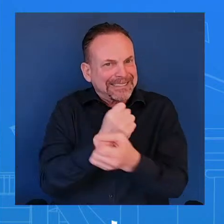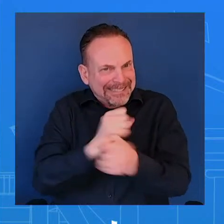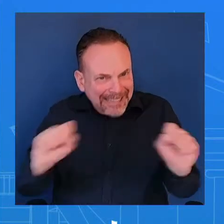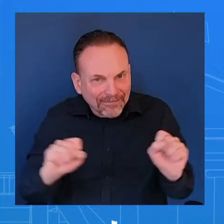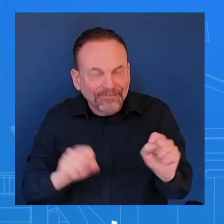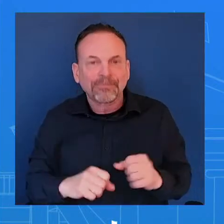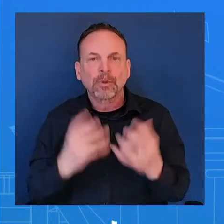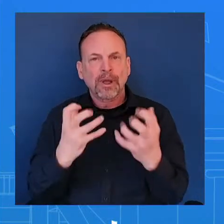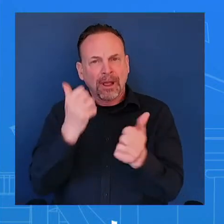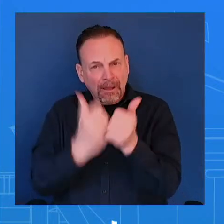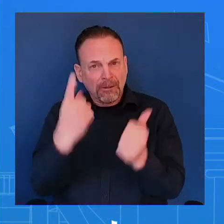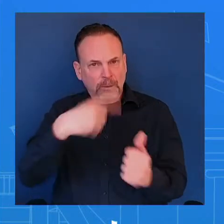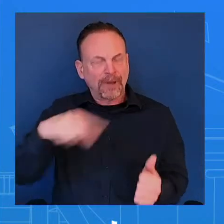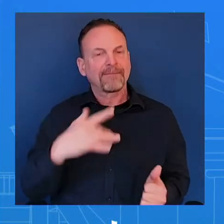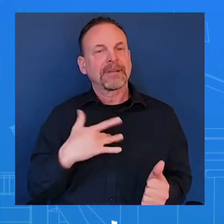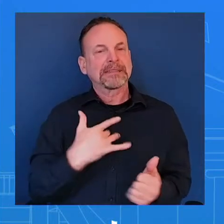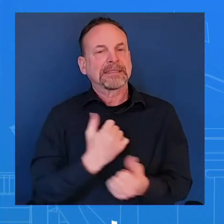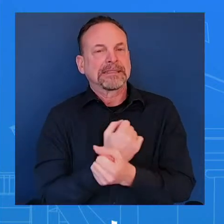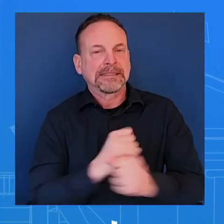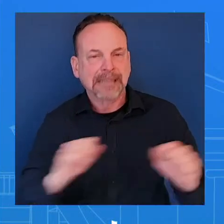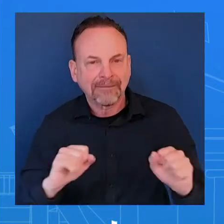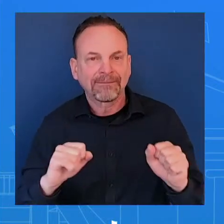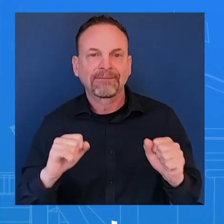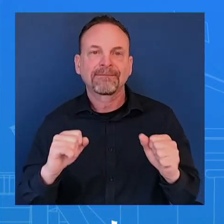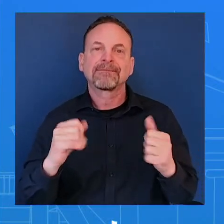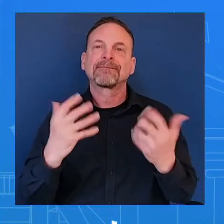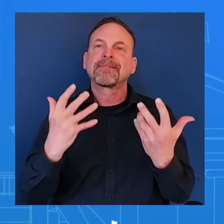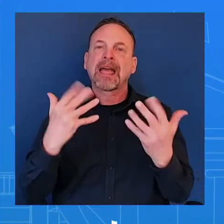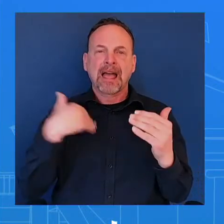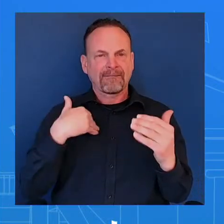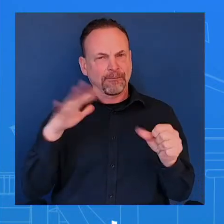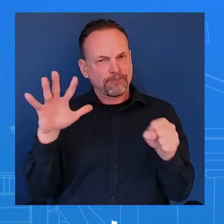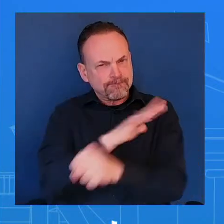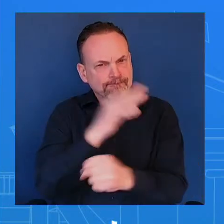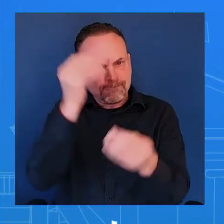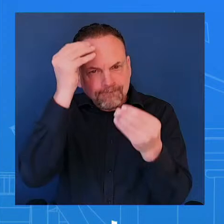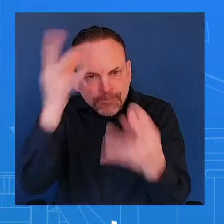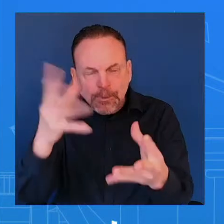monitoring this, as I just stated, of the reports that are out there and have active, relevant agencies